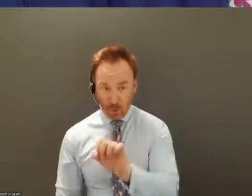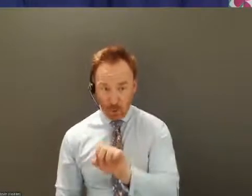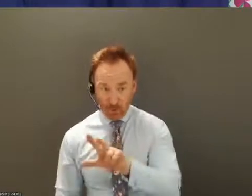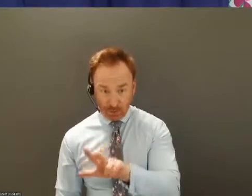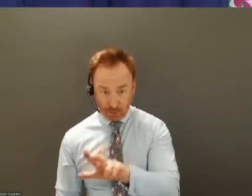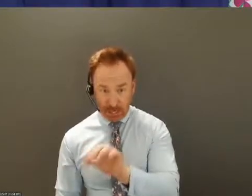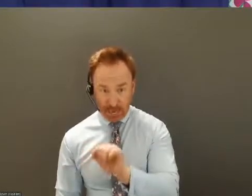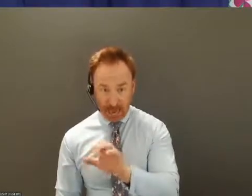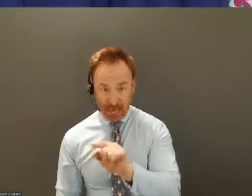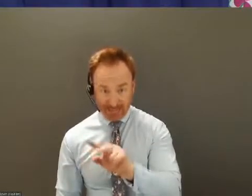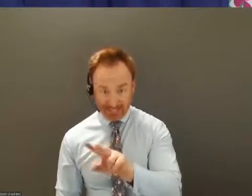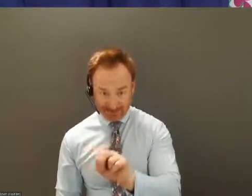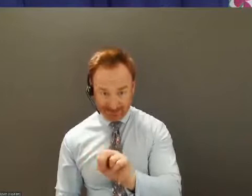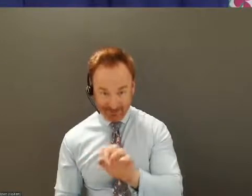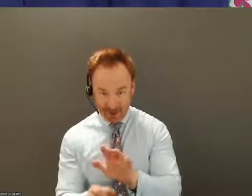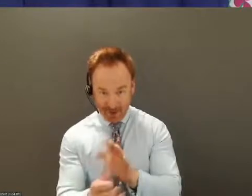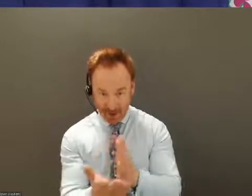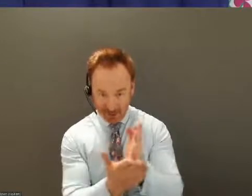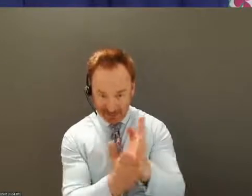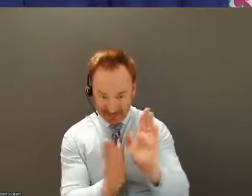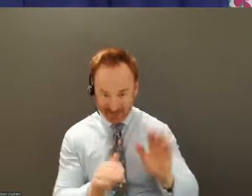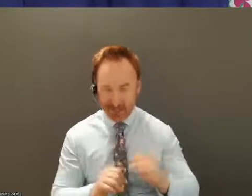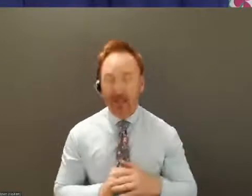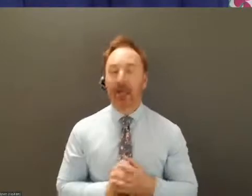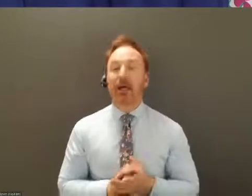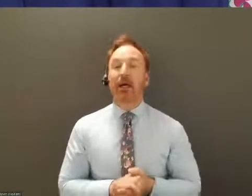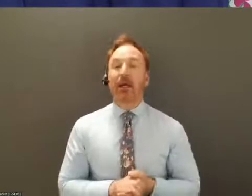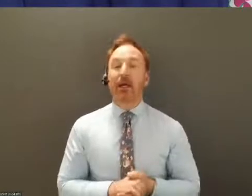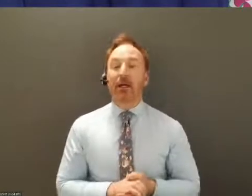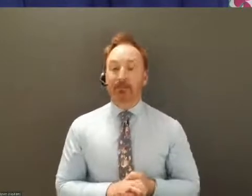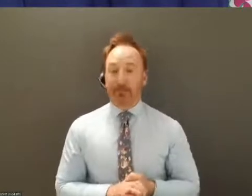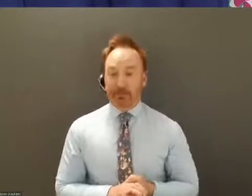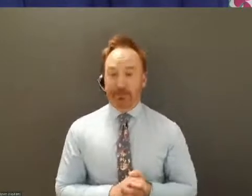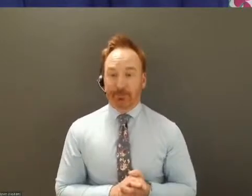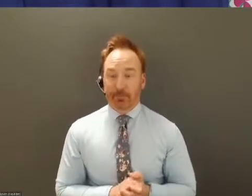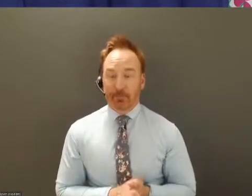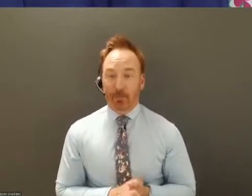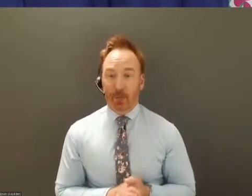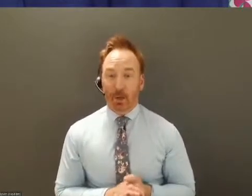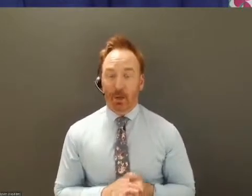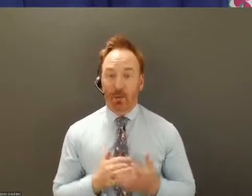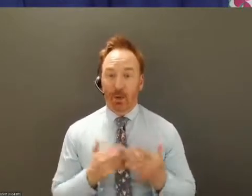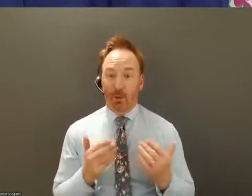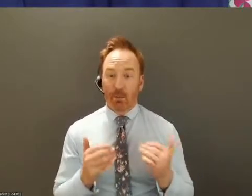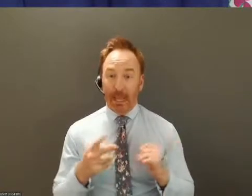Pat: Do you have a second question? Reporter: This is also